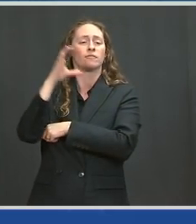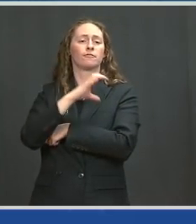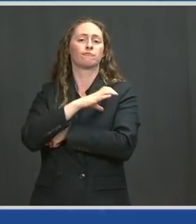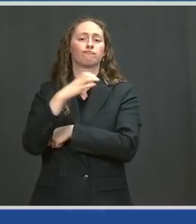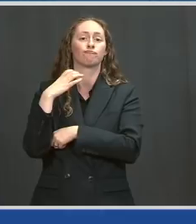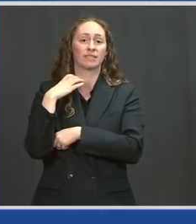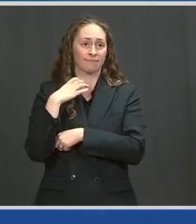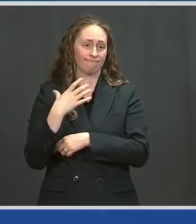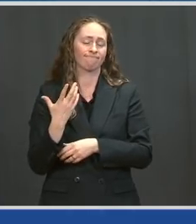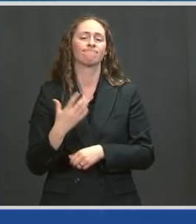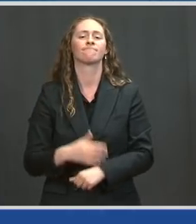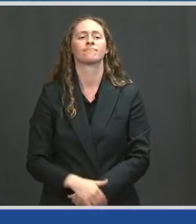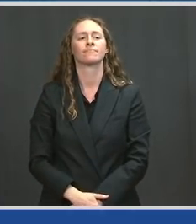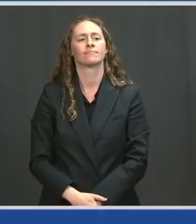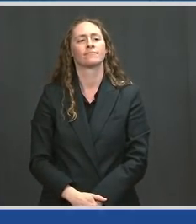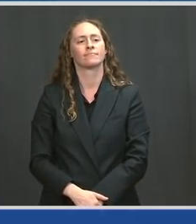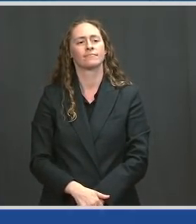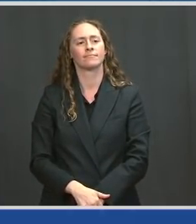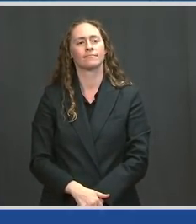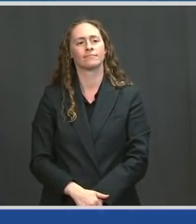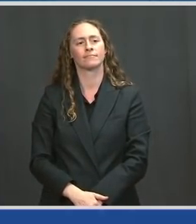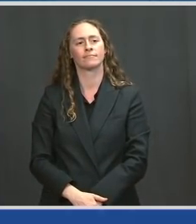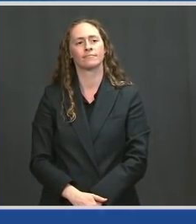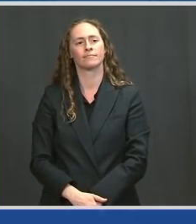is the most lethal threat to the homeland today,